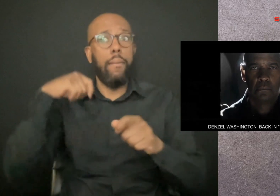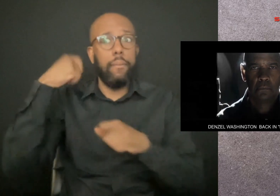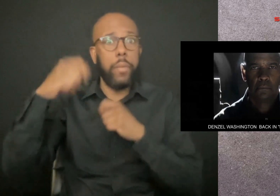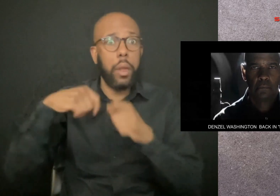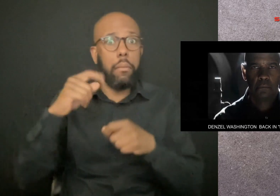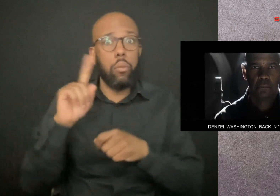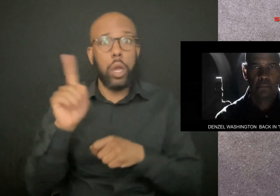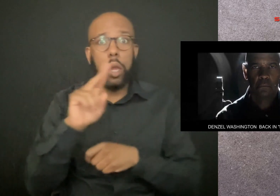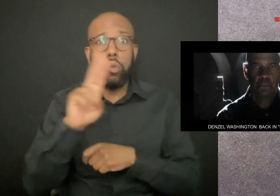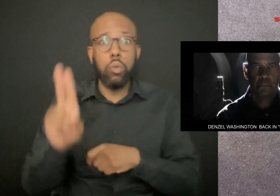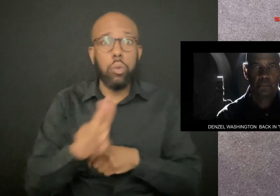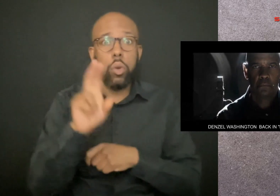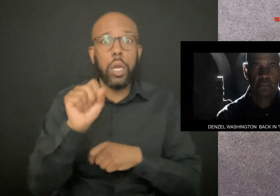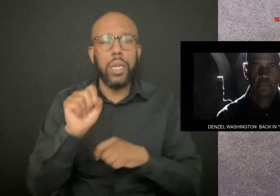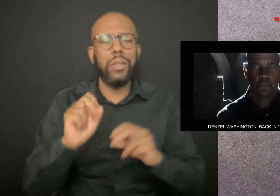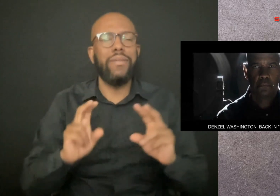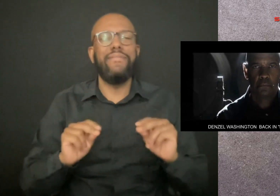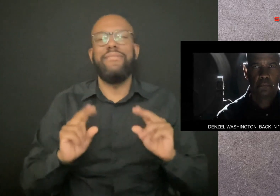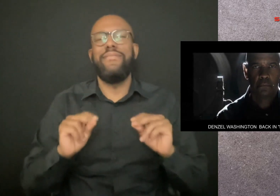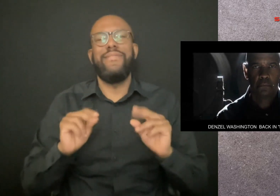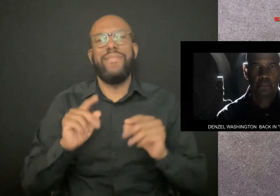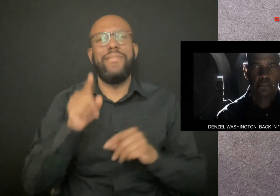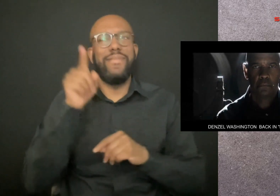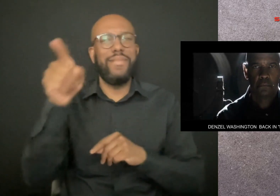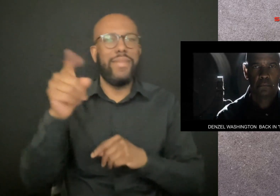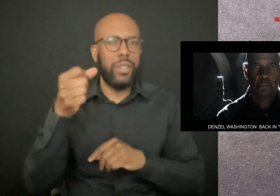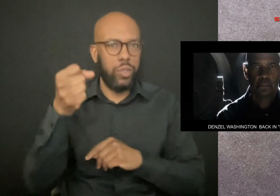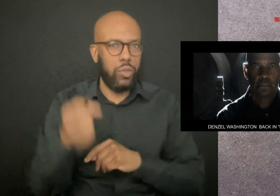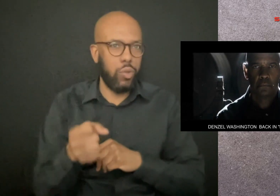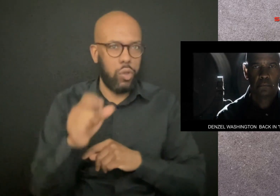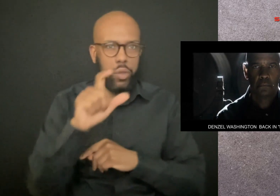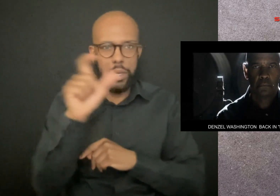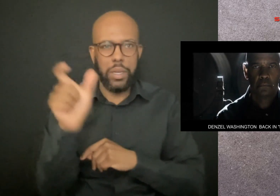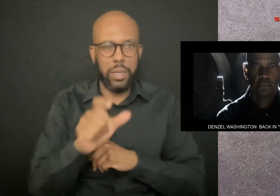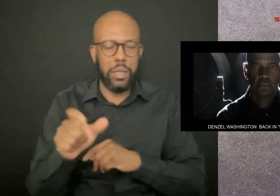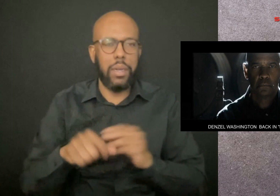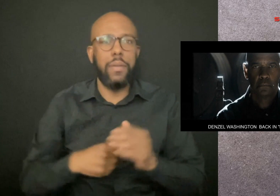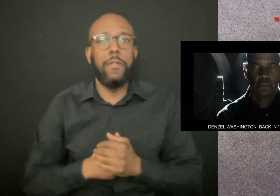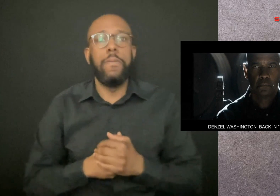But this time it's not set in the United States. It's set in southern Italy.